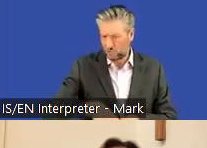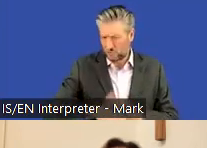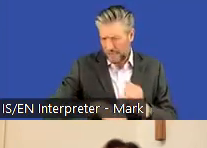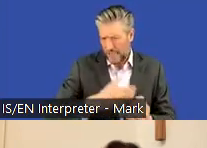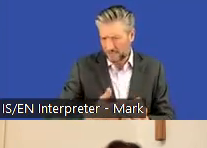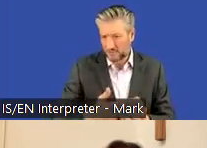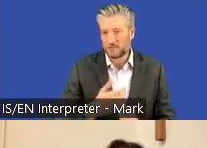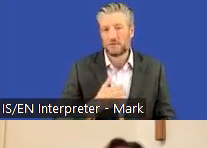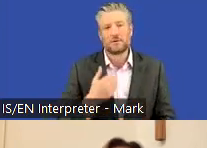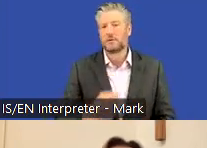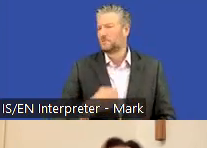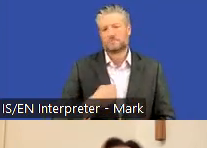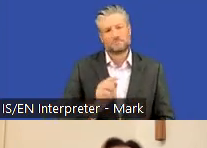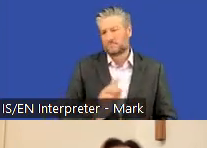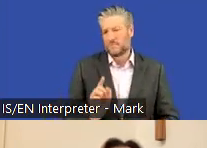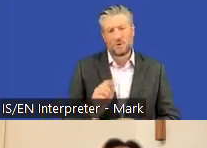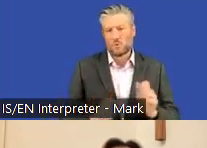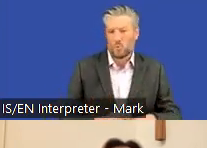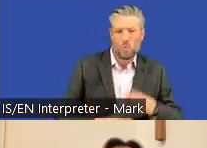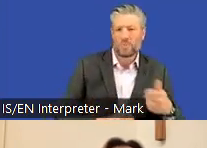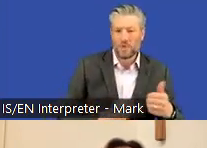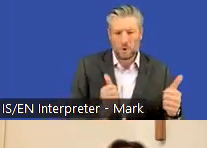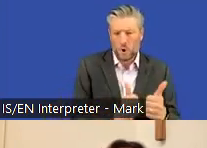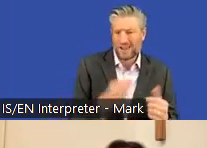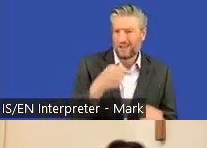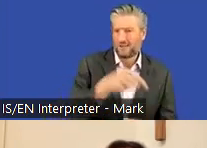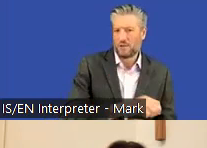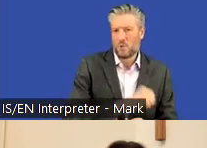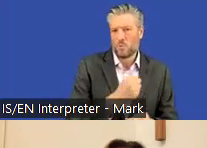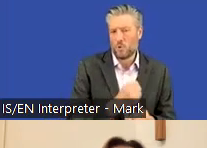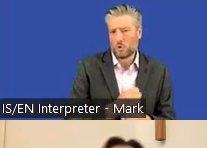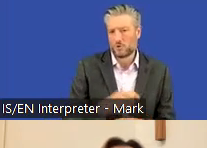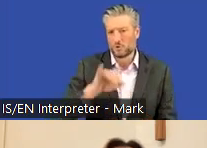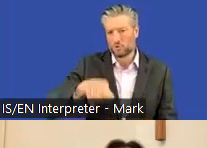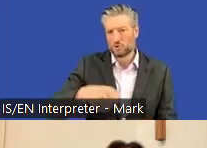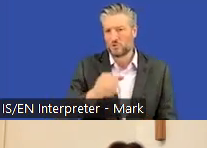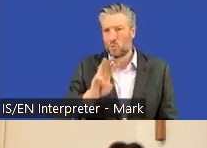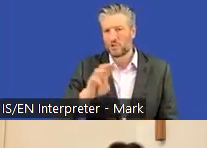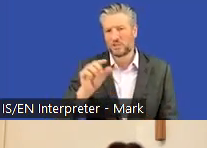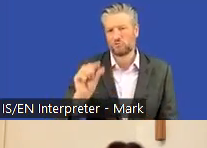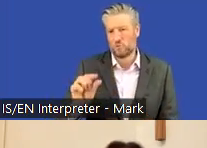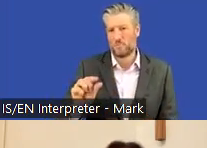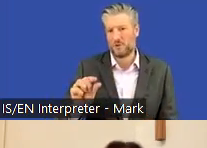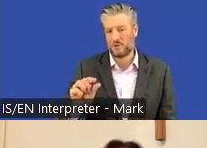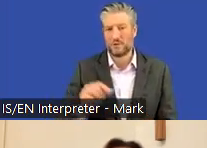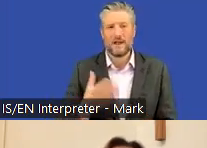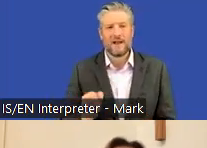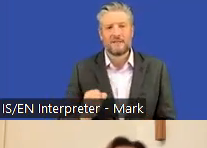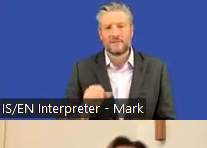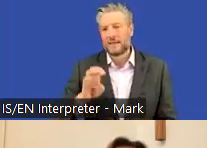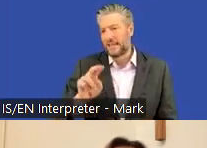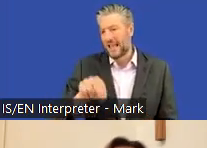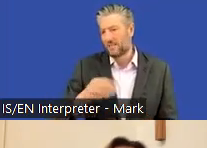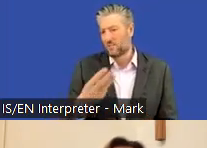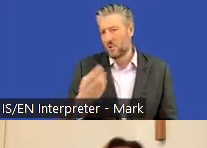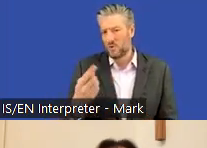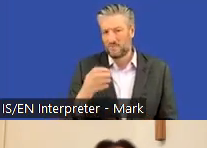Someone in my group will be updating you on all the criteria covered by the Accessibility